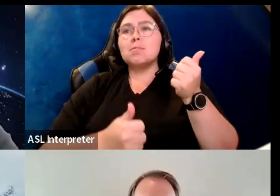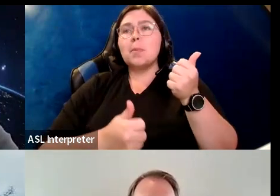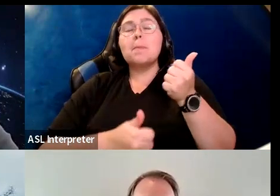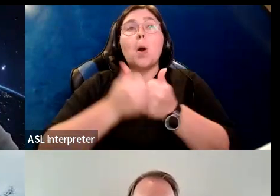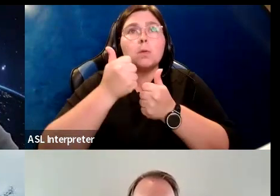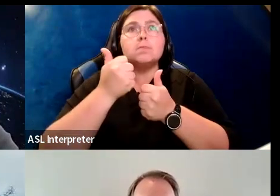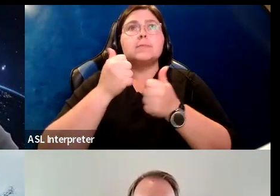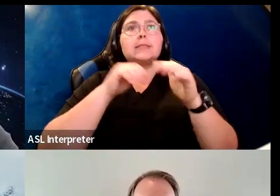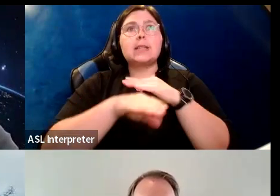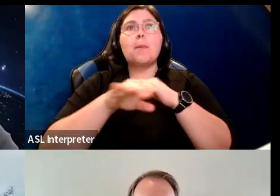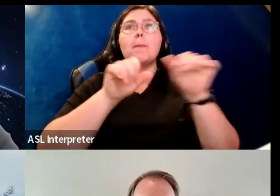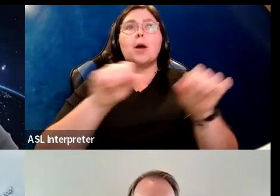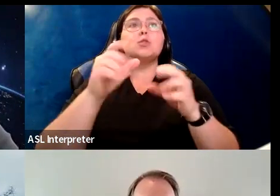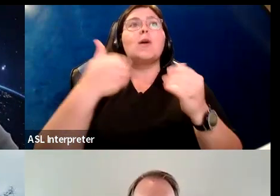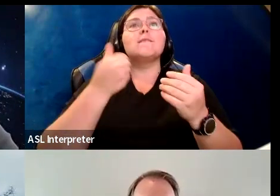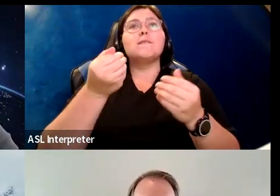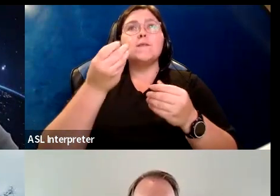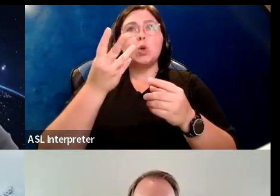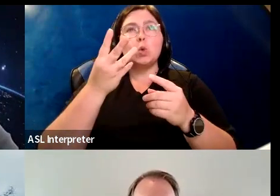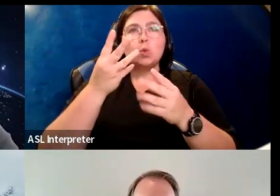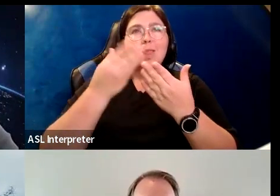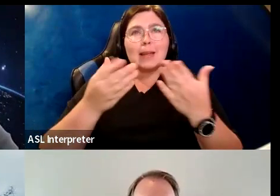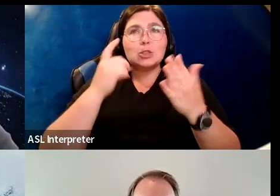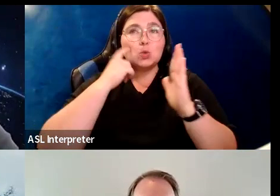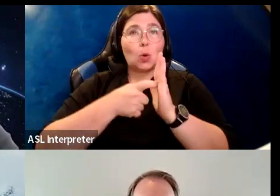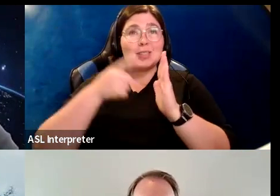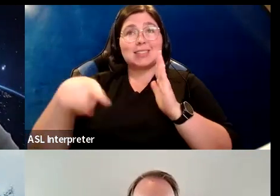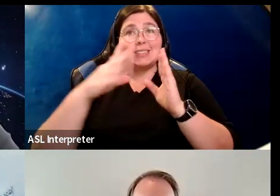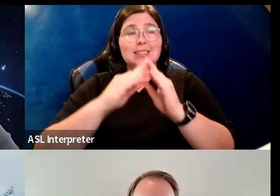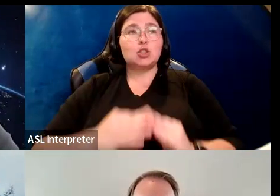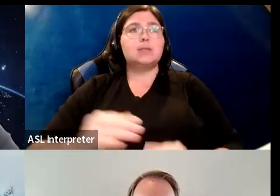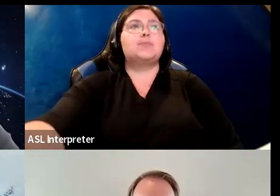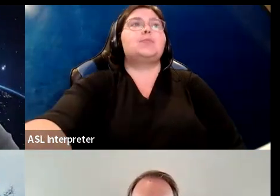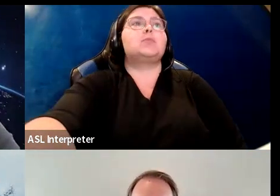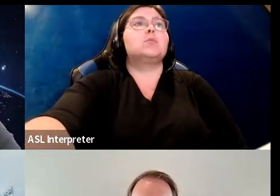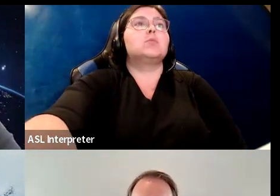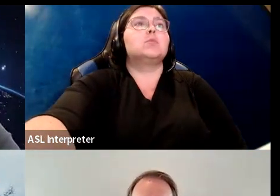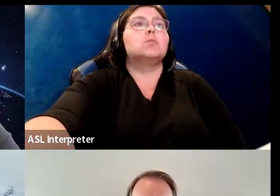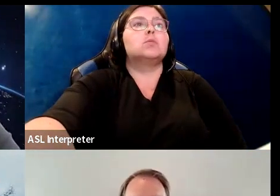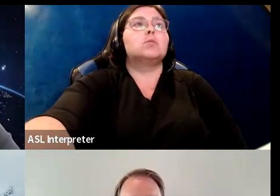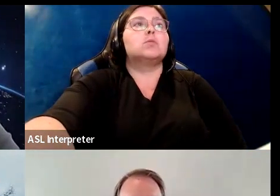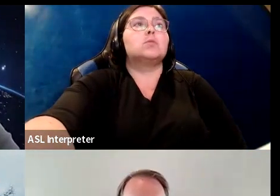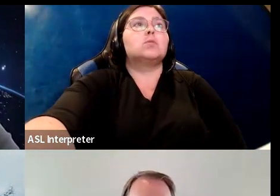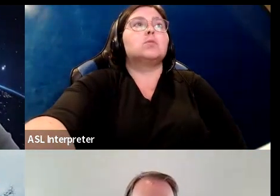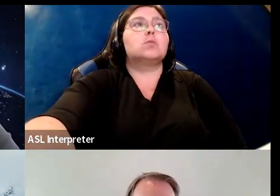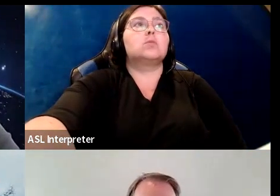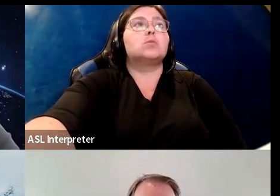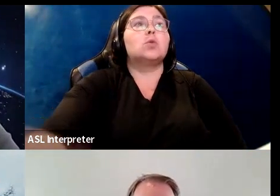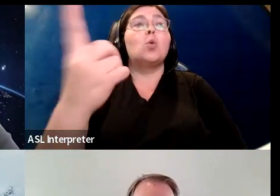And so there's a few differences that you might notice about these sessions. One of them is that the chat is disabled,